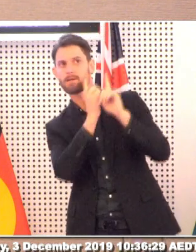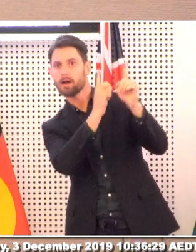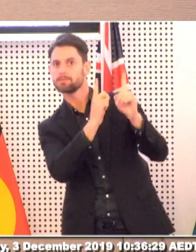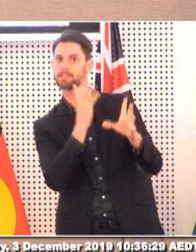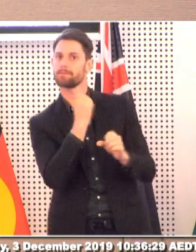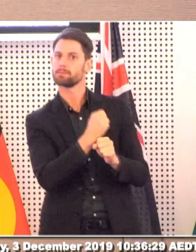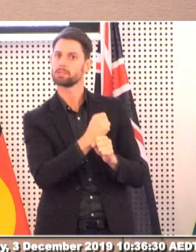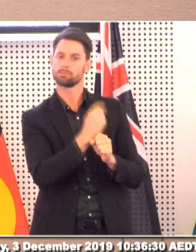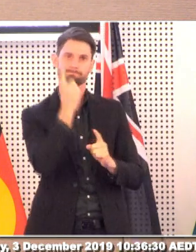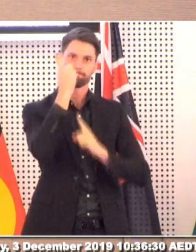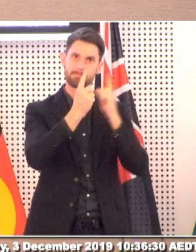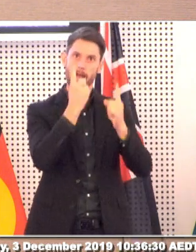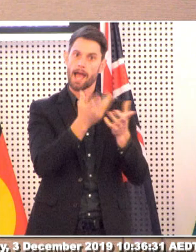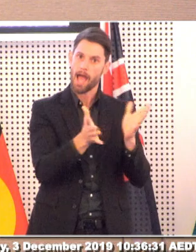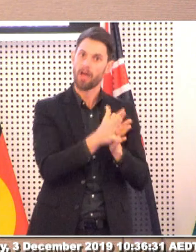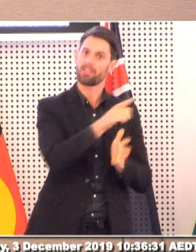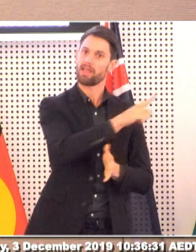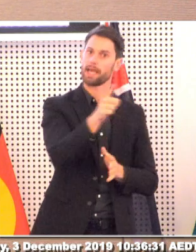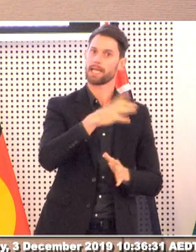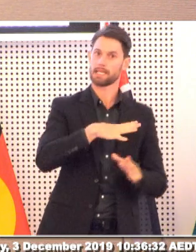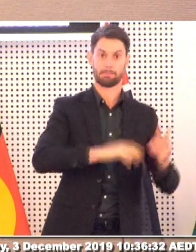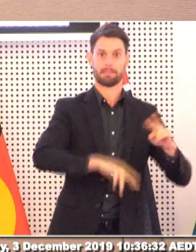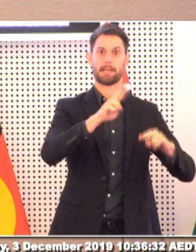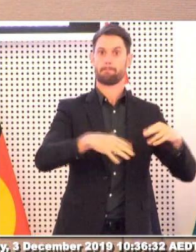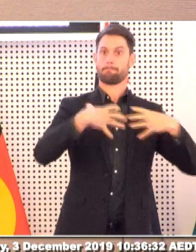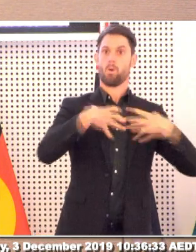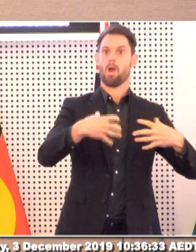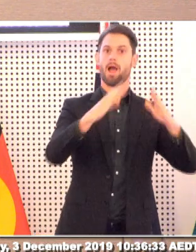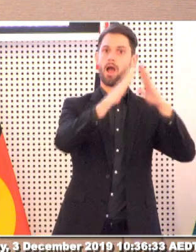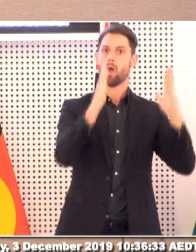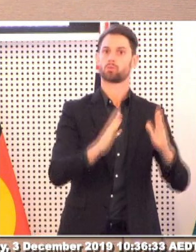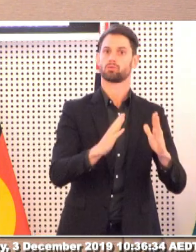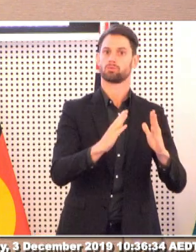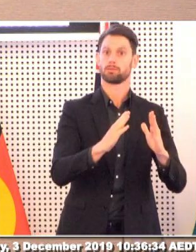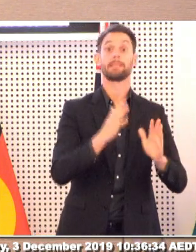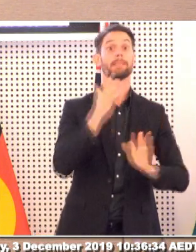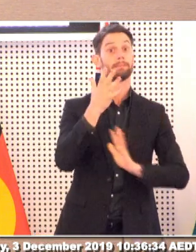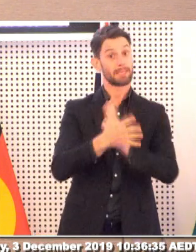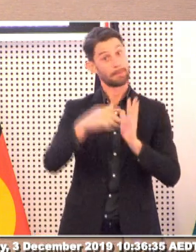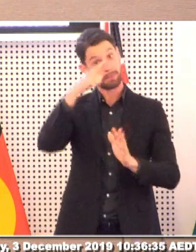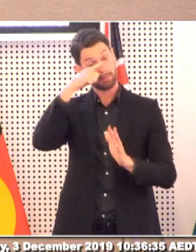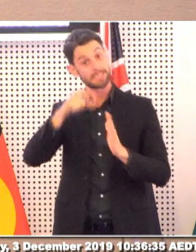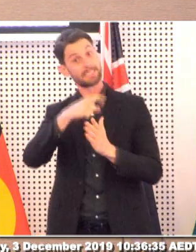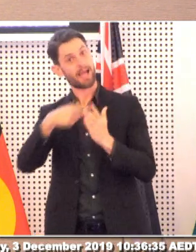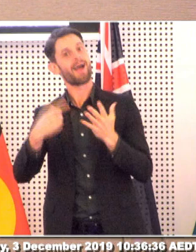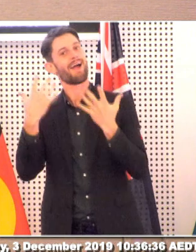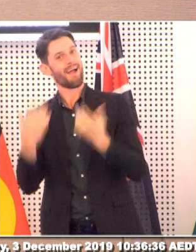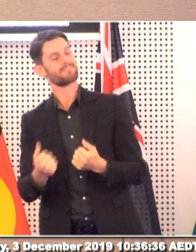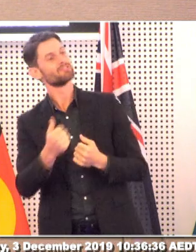supply of housing that is affordable for people with disability that gives them choice about where they live, that is suitable for people